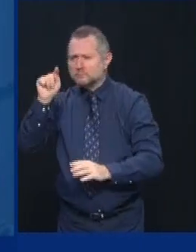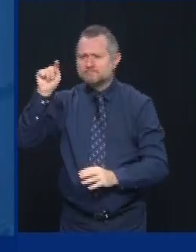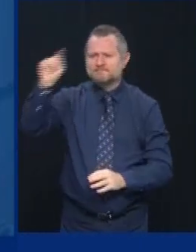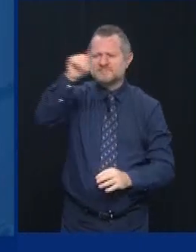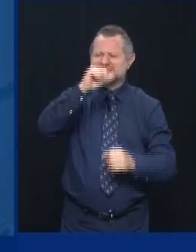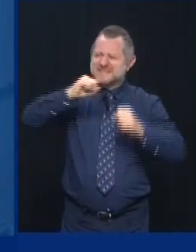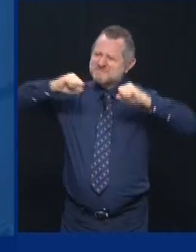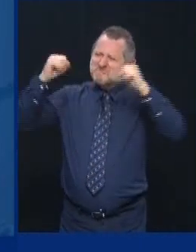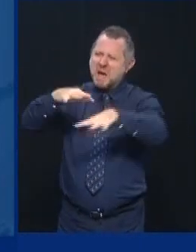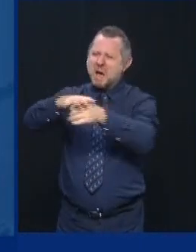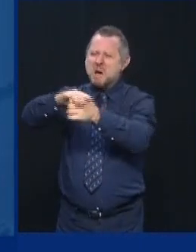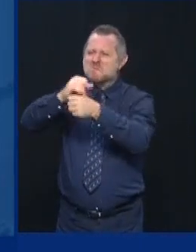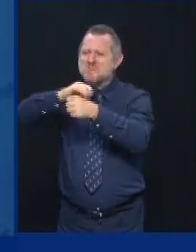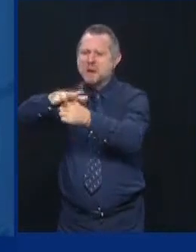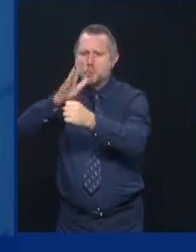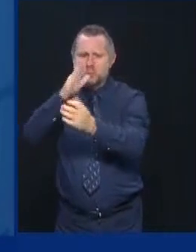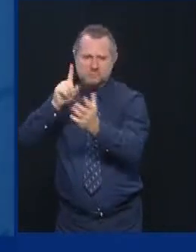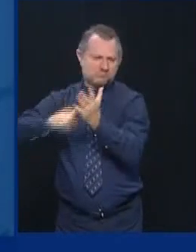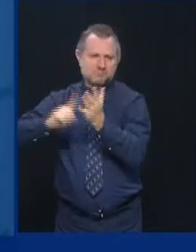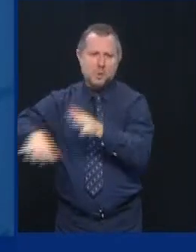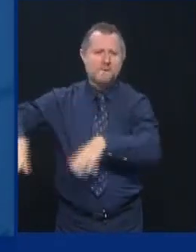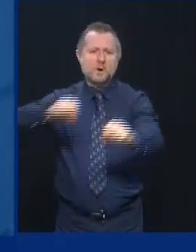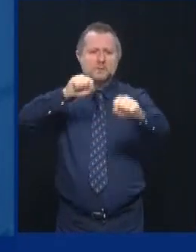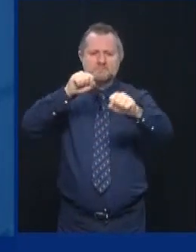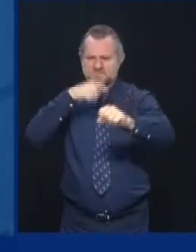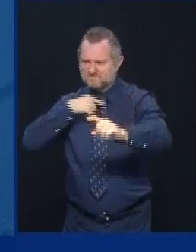THE STATE IS GOING TO TAKE OVER